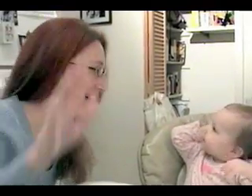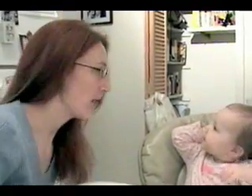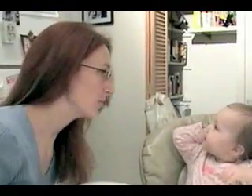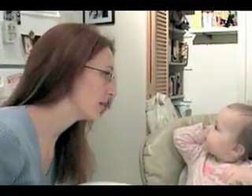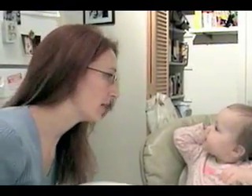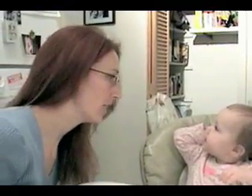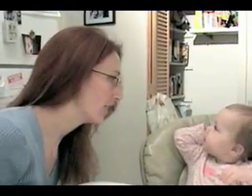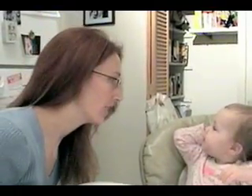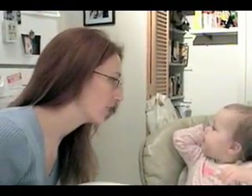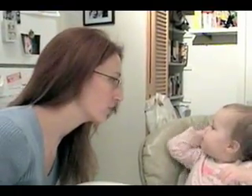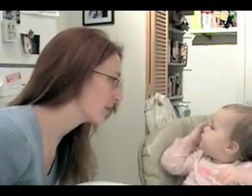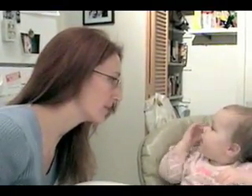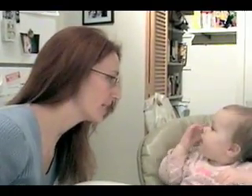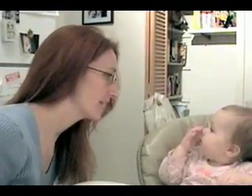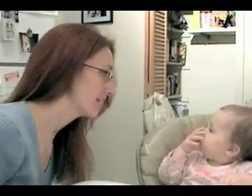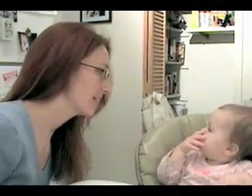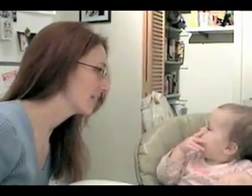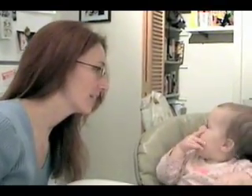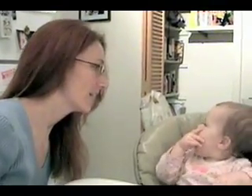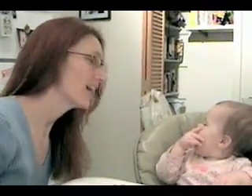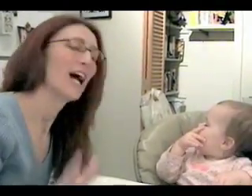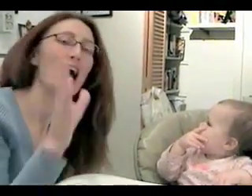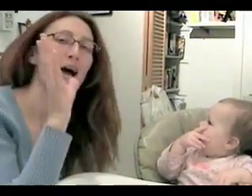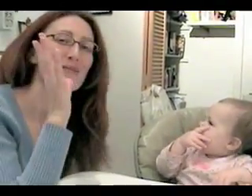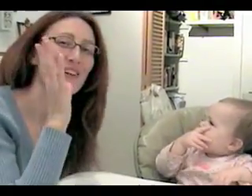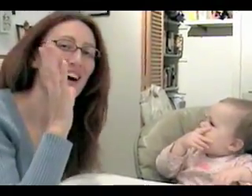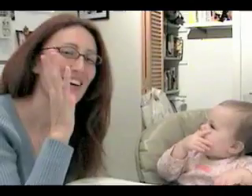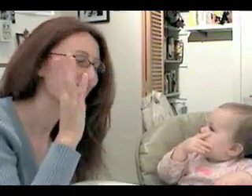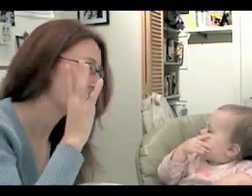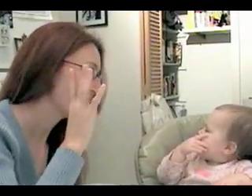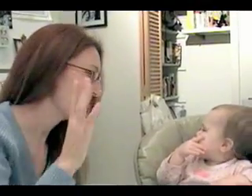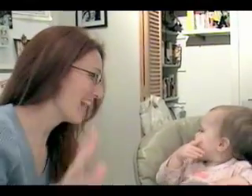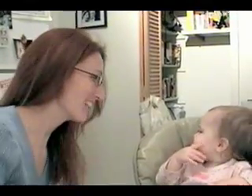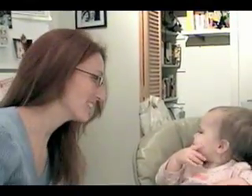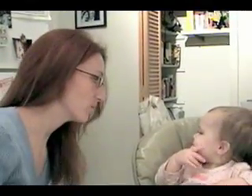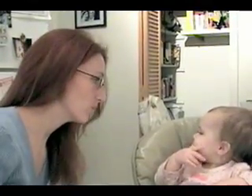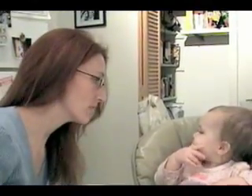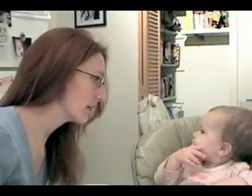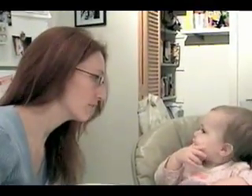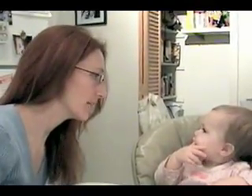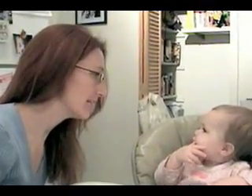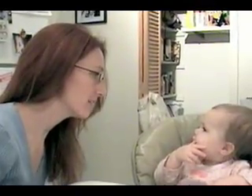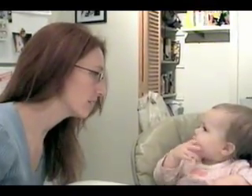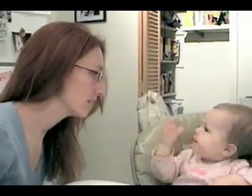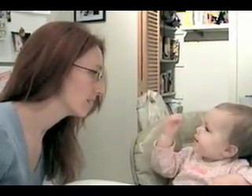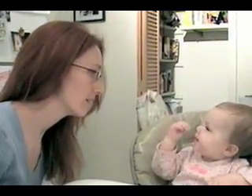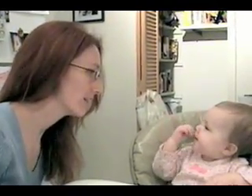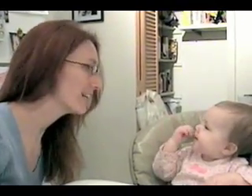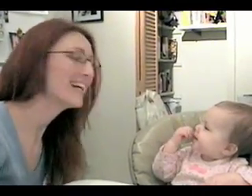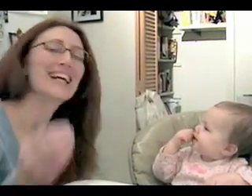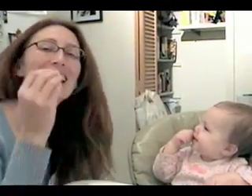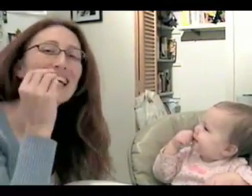how about Mama? what's mommy? MAMA mommy! Excellent What is the sign for eat. EAT! eat!